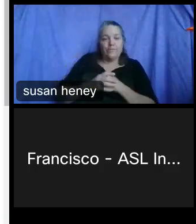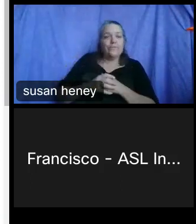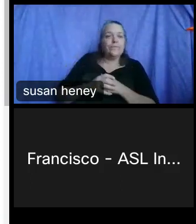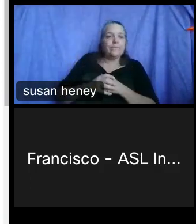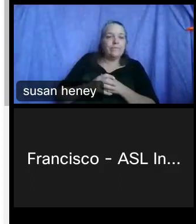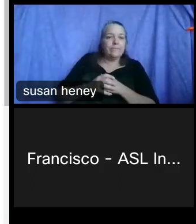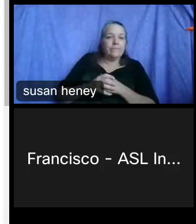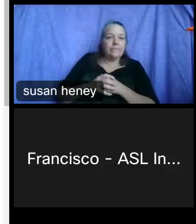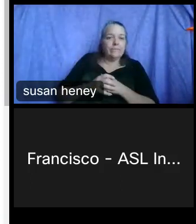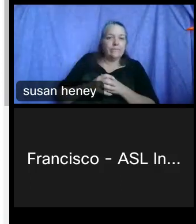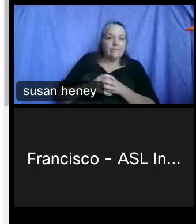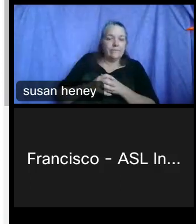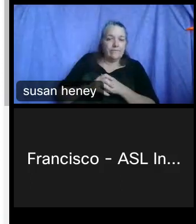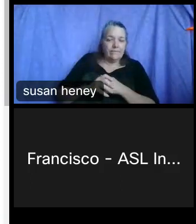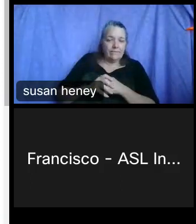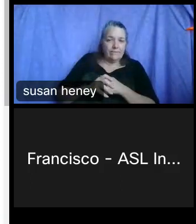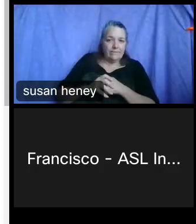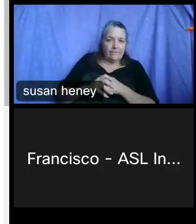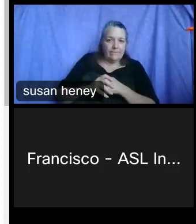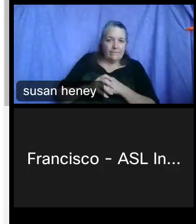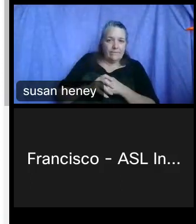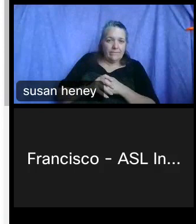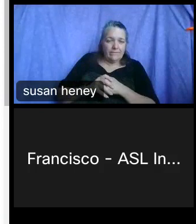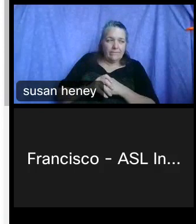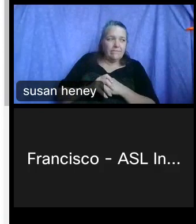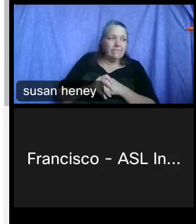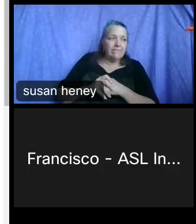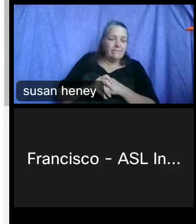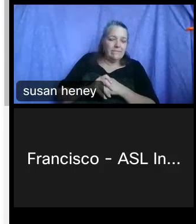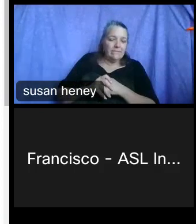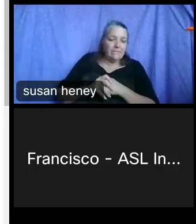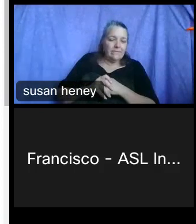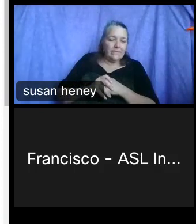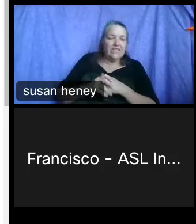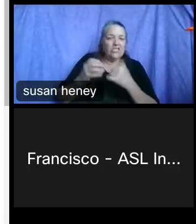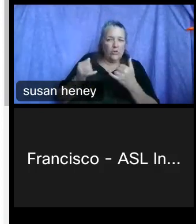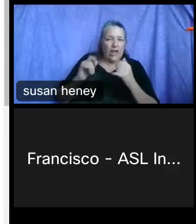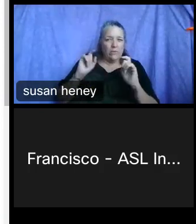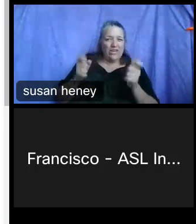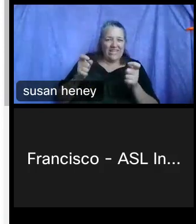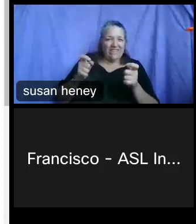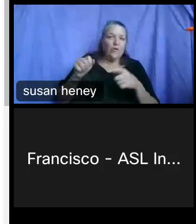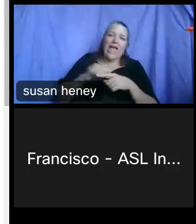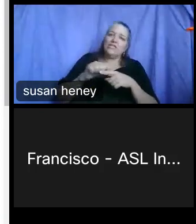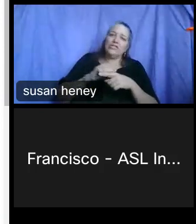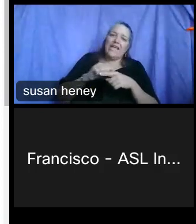So at this time, I am going to give you an easy exercise for everyone to try Quick Facts